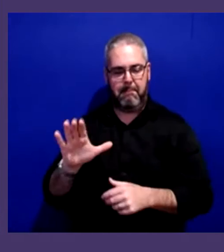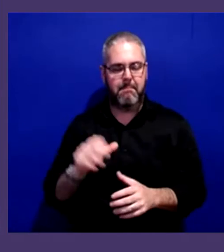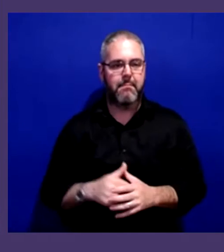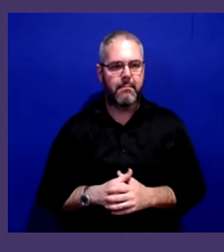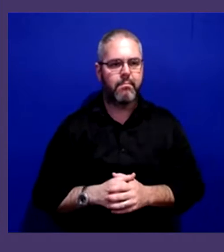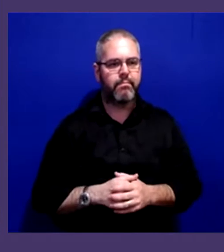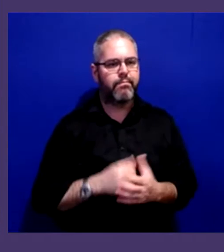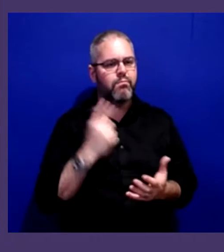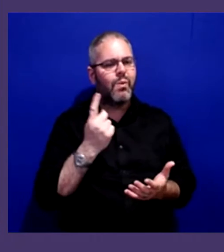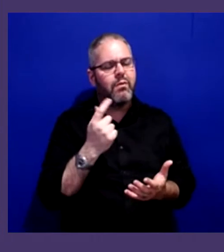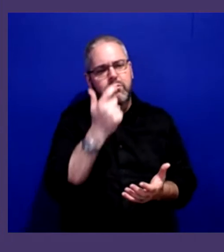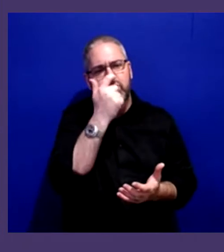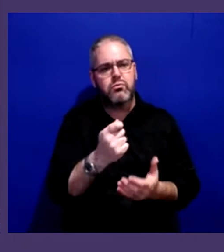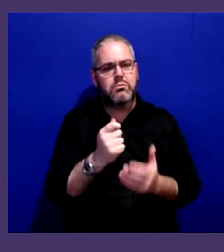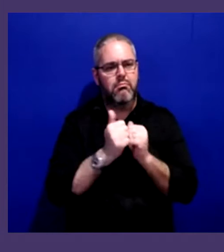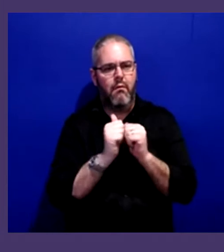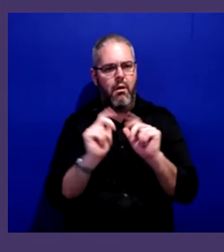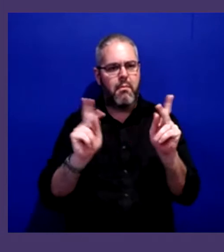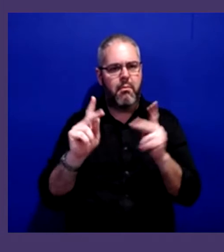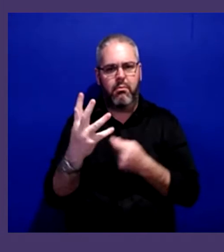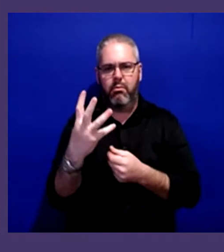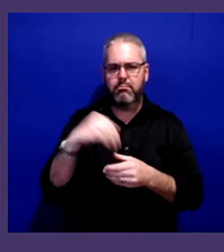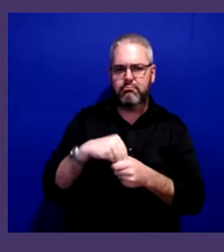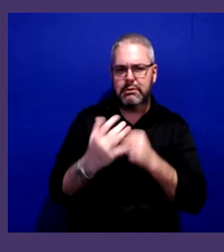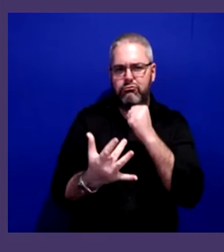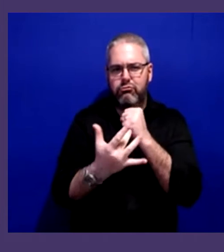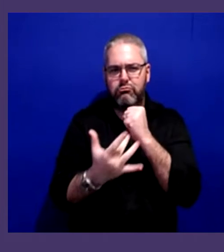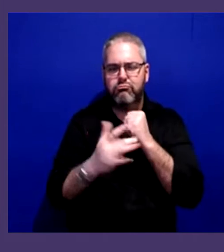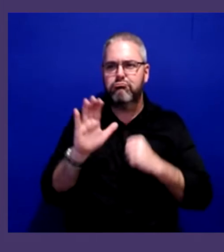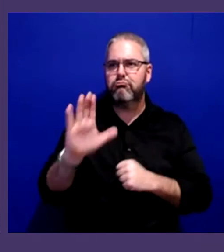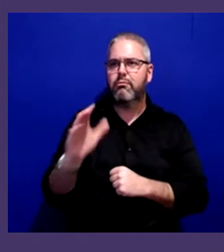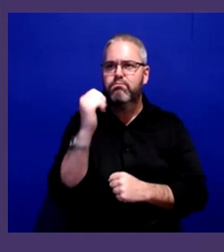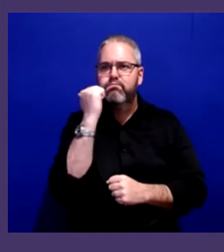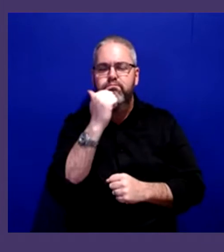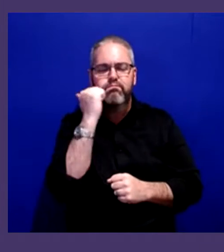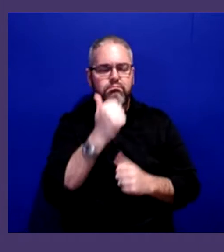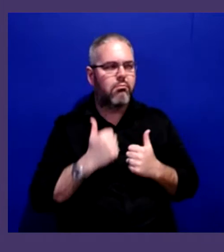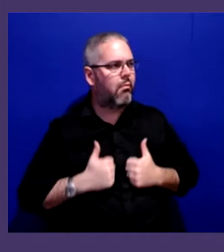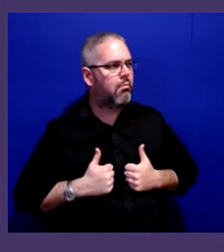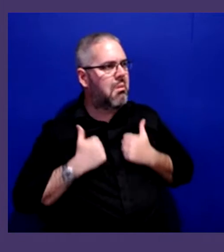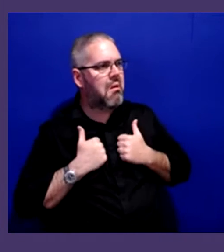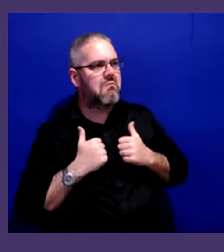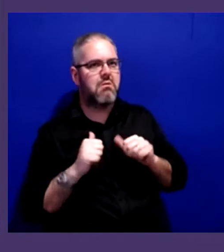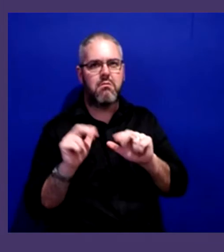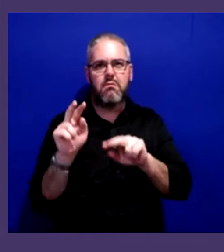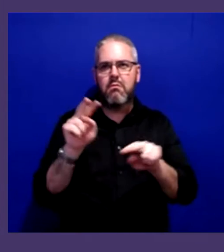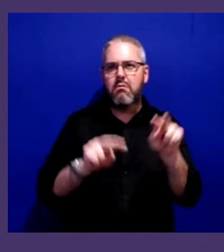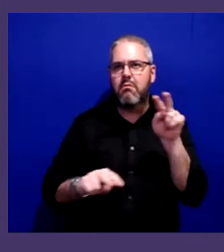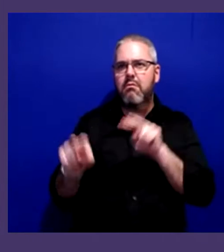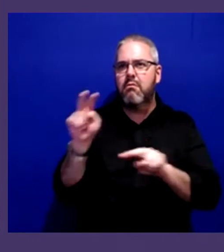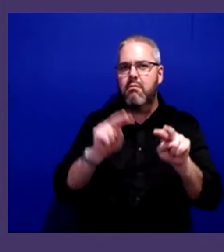people incorporate technology into their everyday lives, and I spend a lot of time exploring the social tensions that AI products can